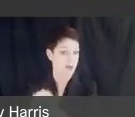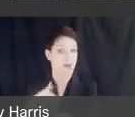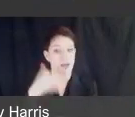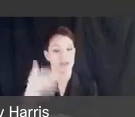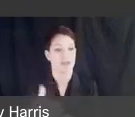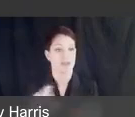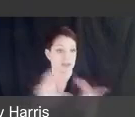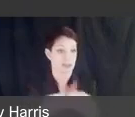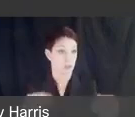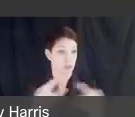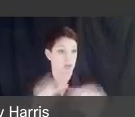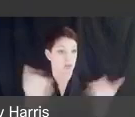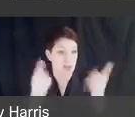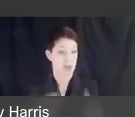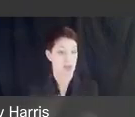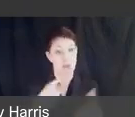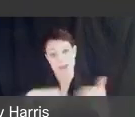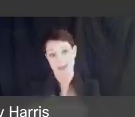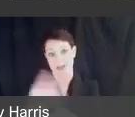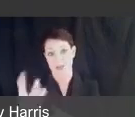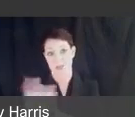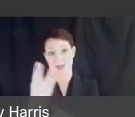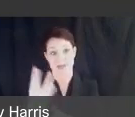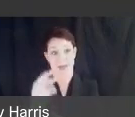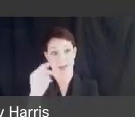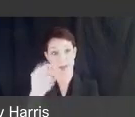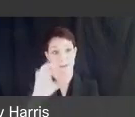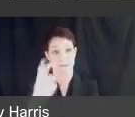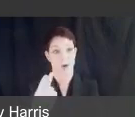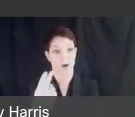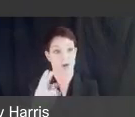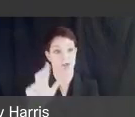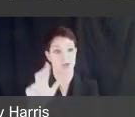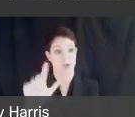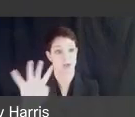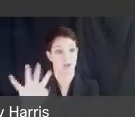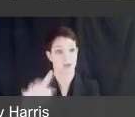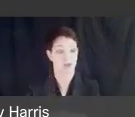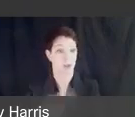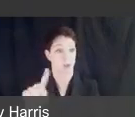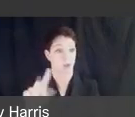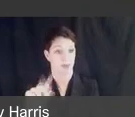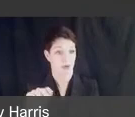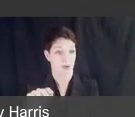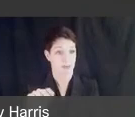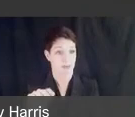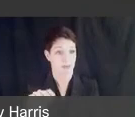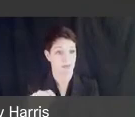will be next Wednesday, March the 24th at 1:30 PM and I'll be happy to take questions.